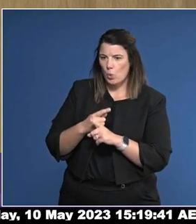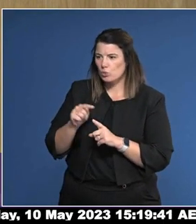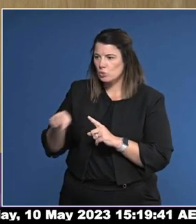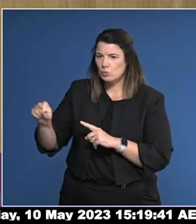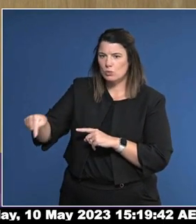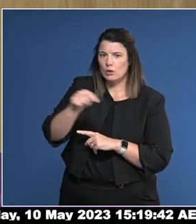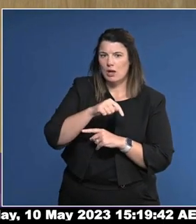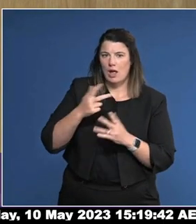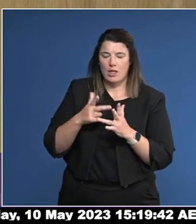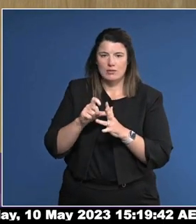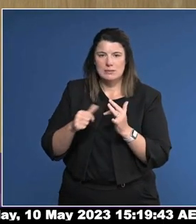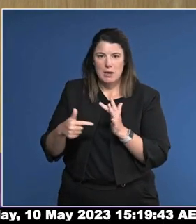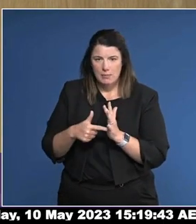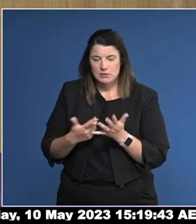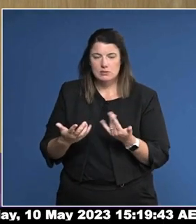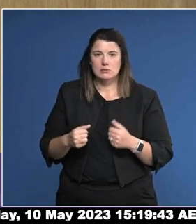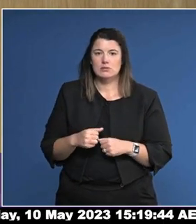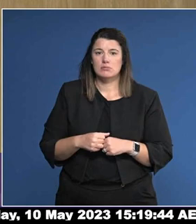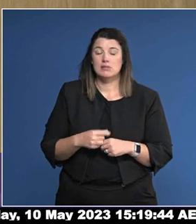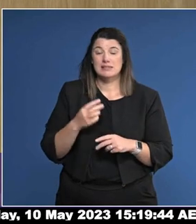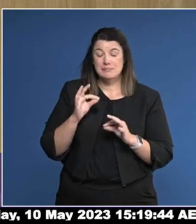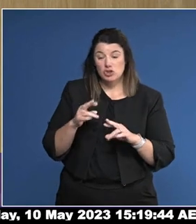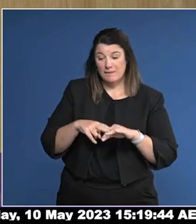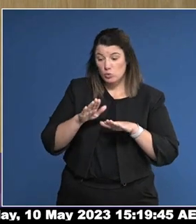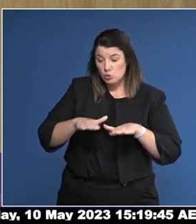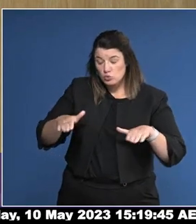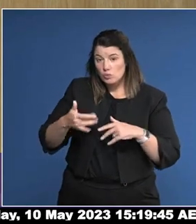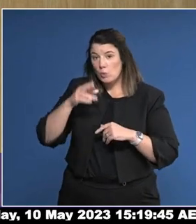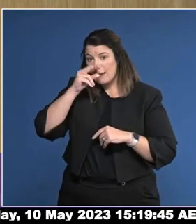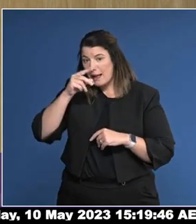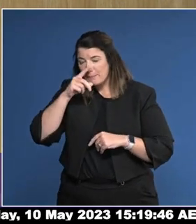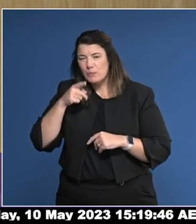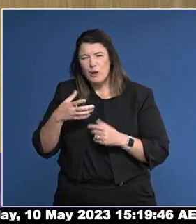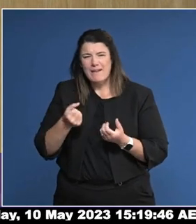particularly for children and young people who are vulnerable, as is the case with these